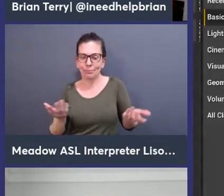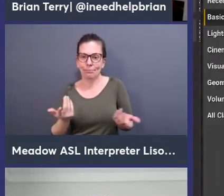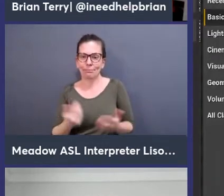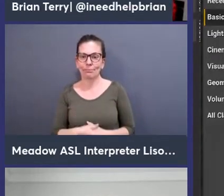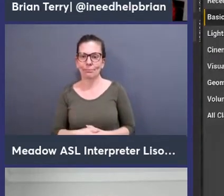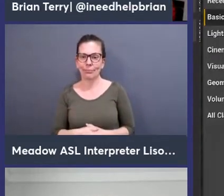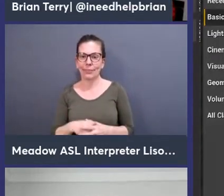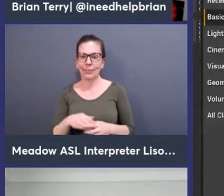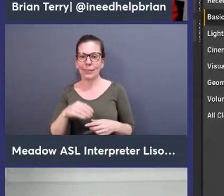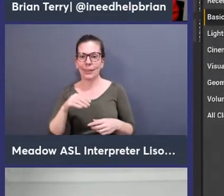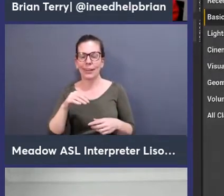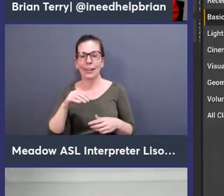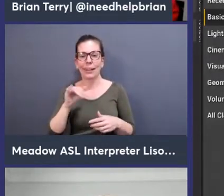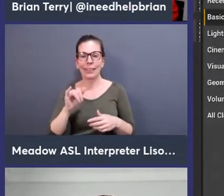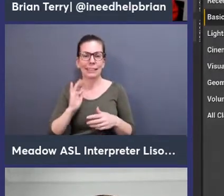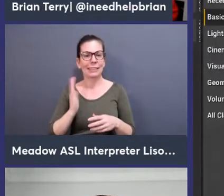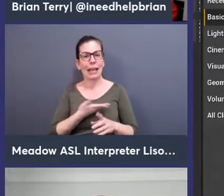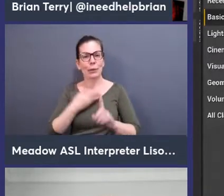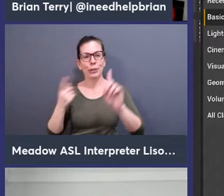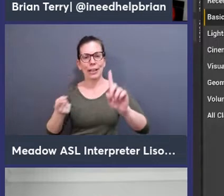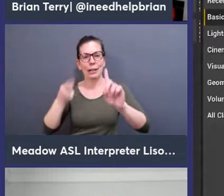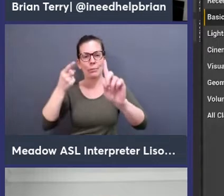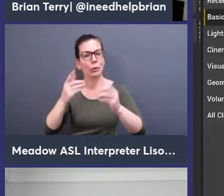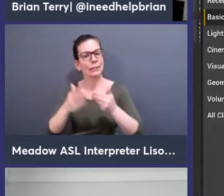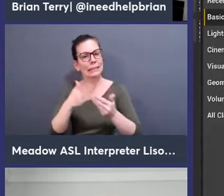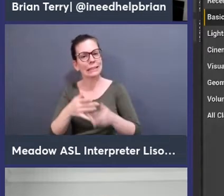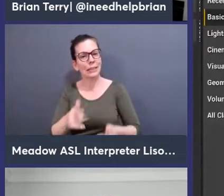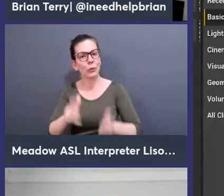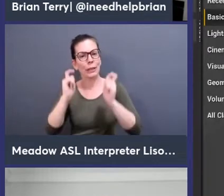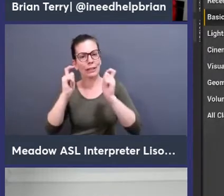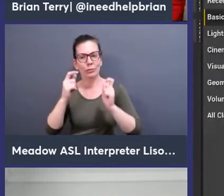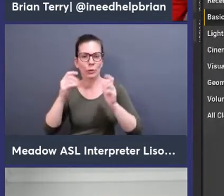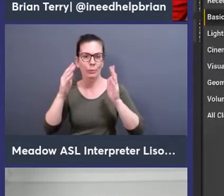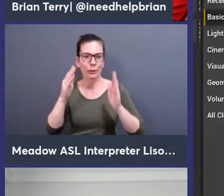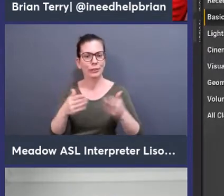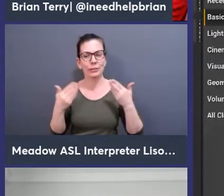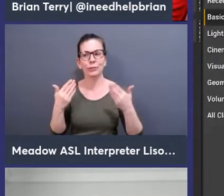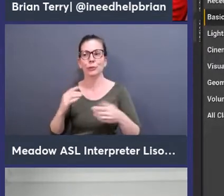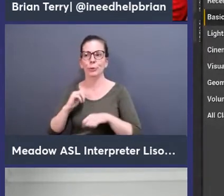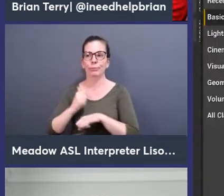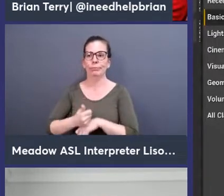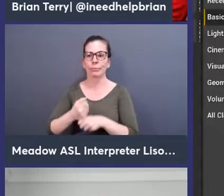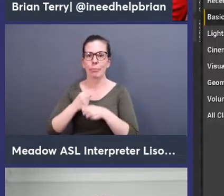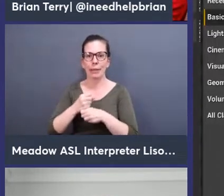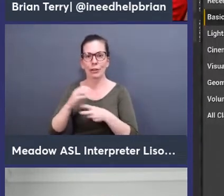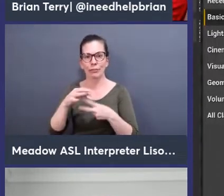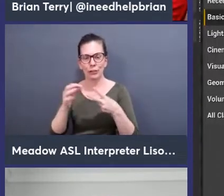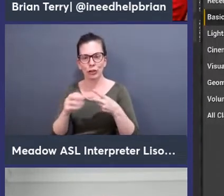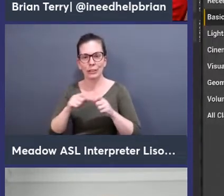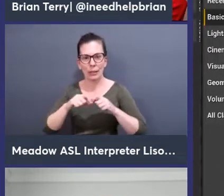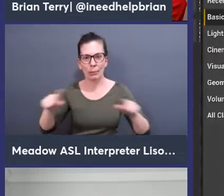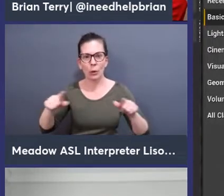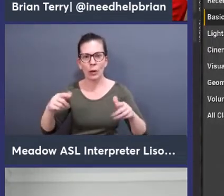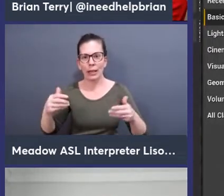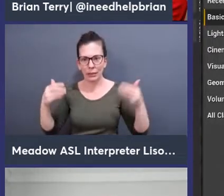That is our aim to kind of like make it as easy and quick for somebody to kind of like build these features, deploy them, and make updates.